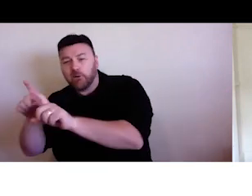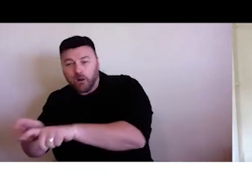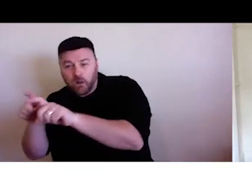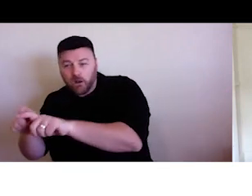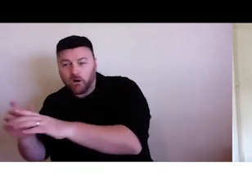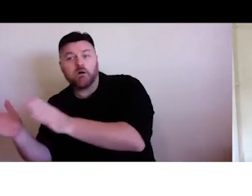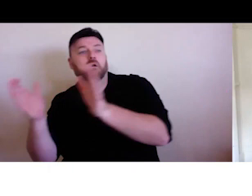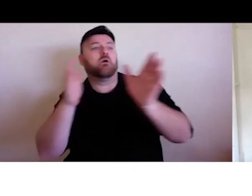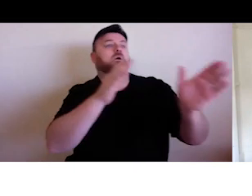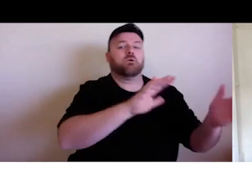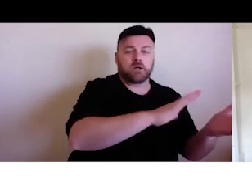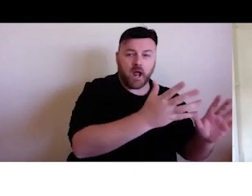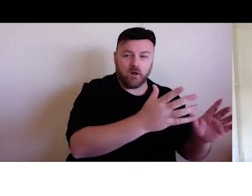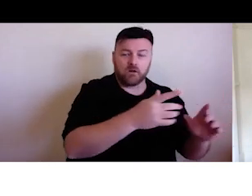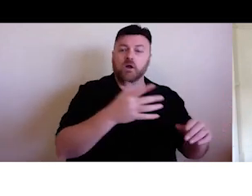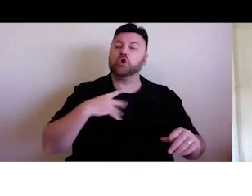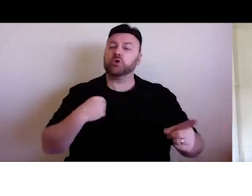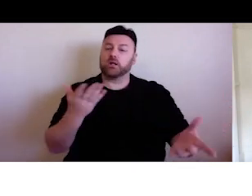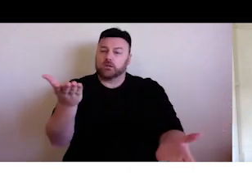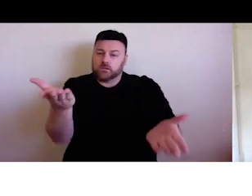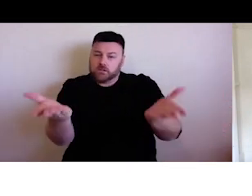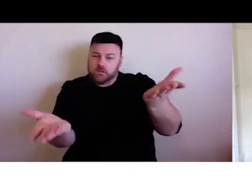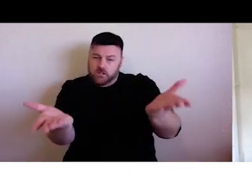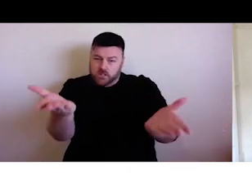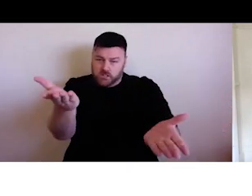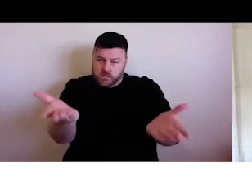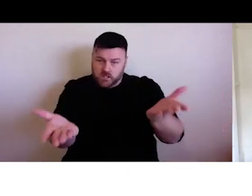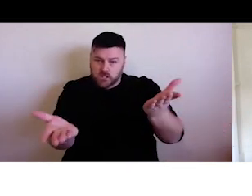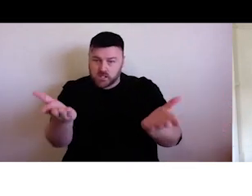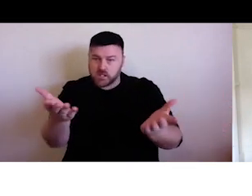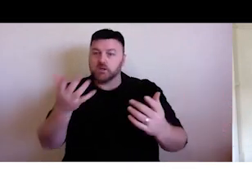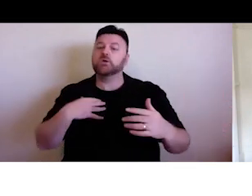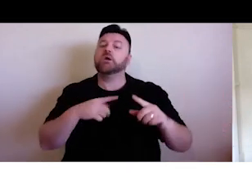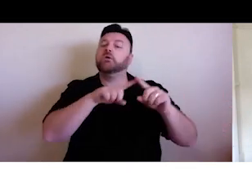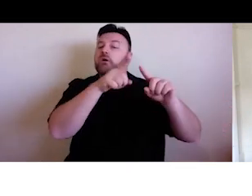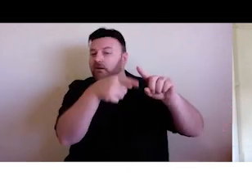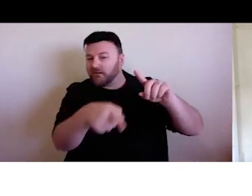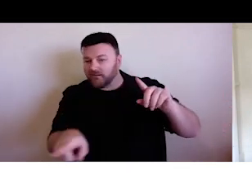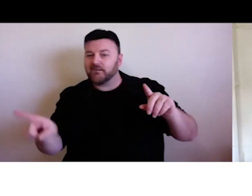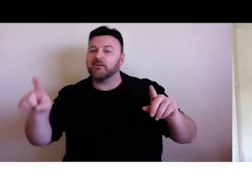Health systems have a flowing, balance between leadership and authority.